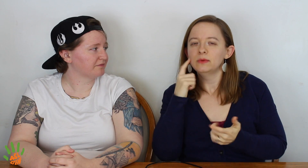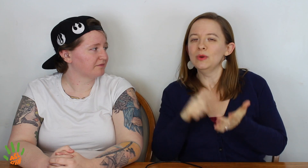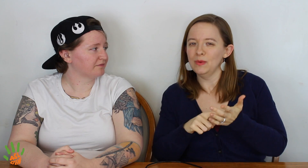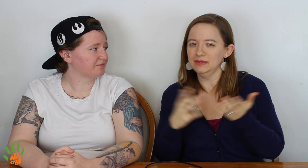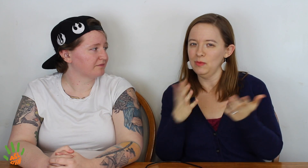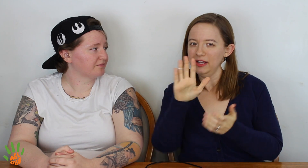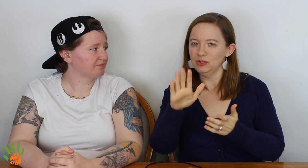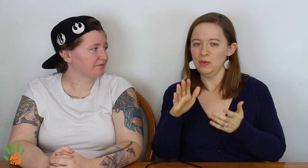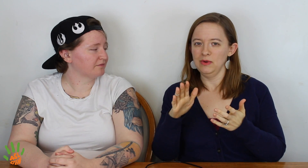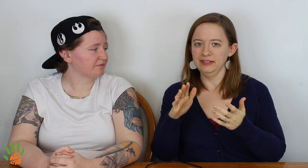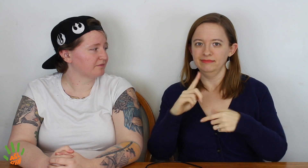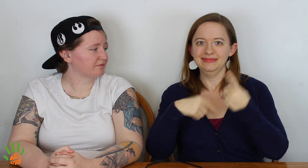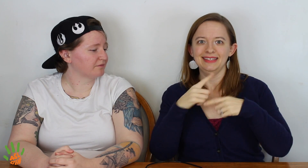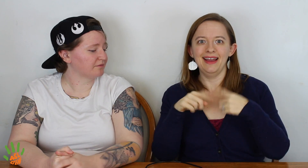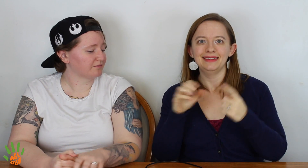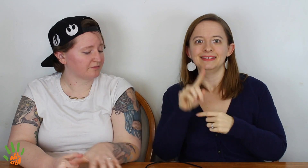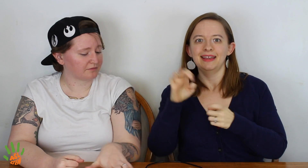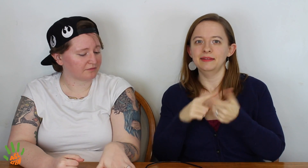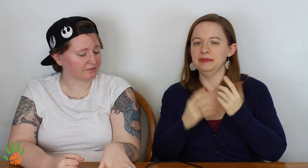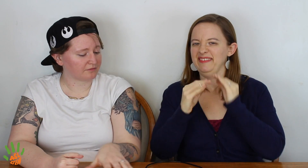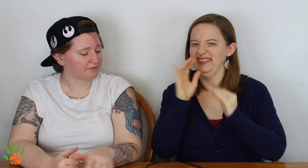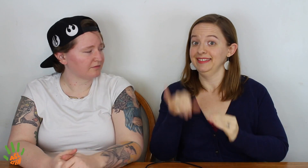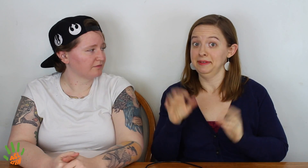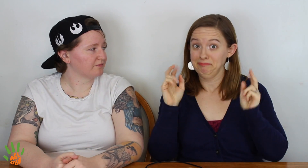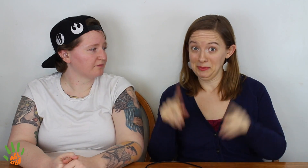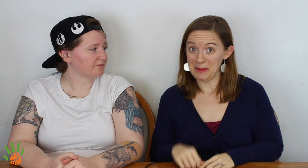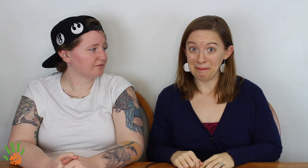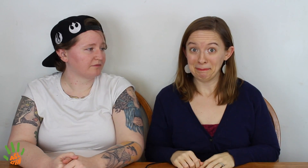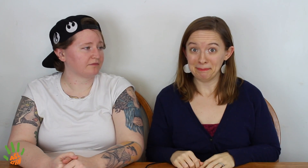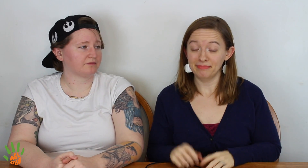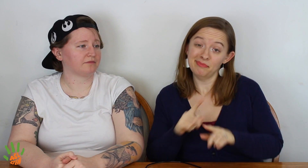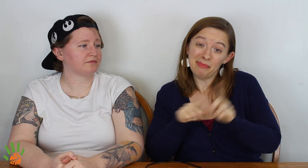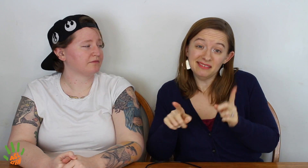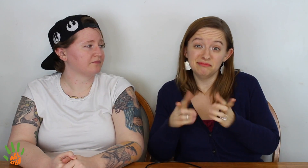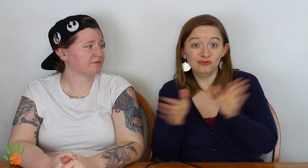Where are they? Then notice what your signing style is and then you can fix that. Okay?